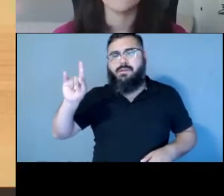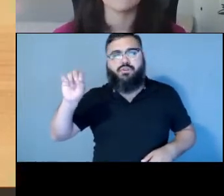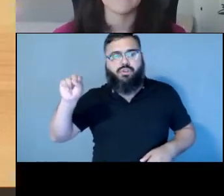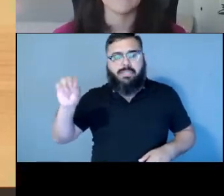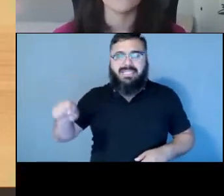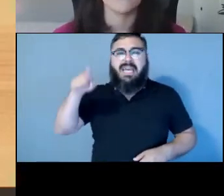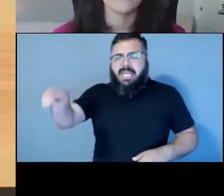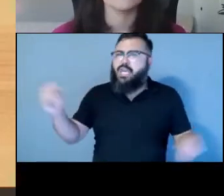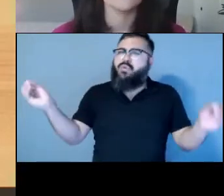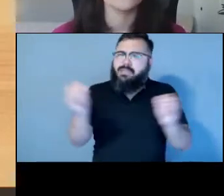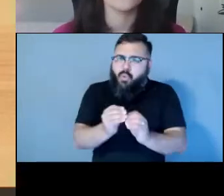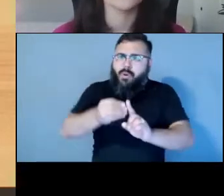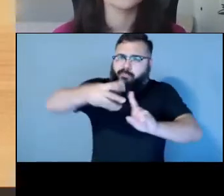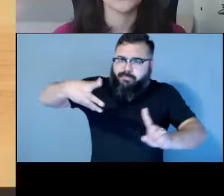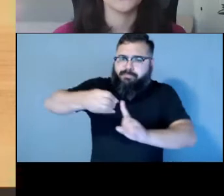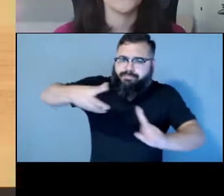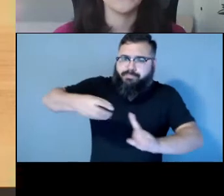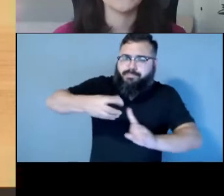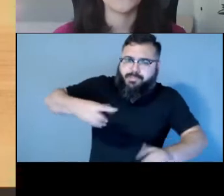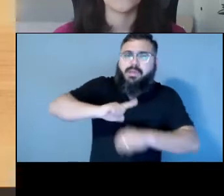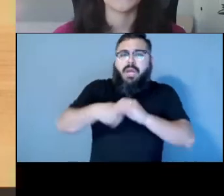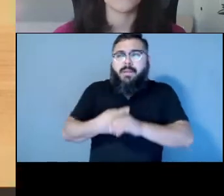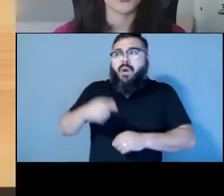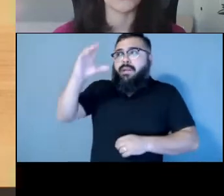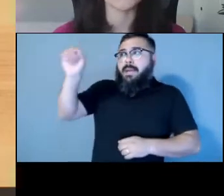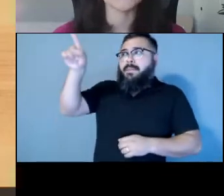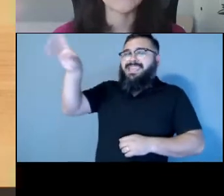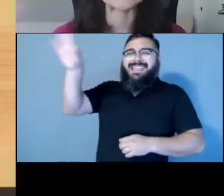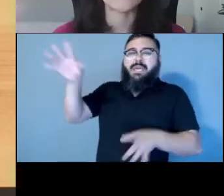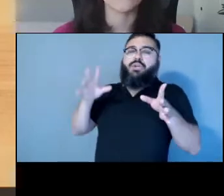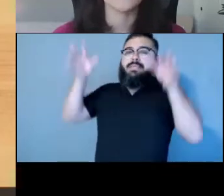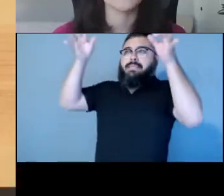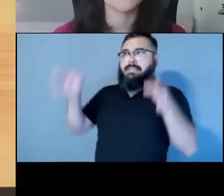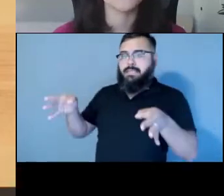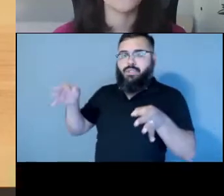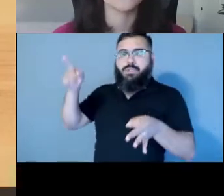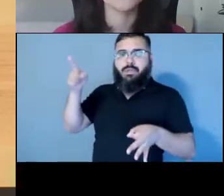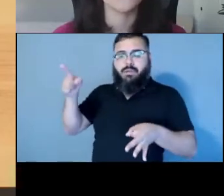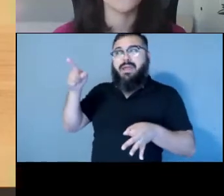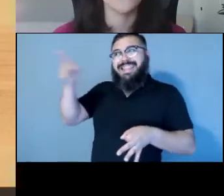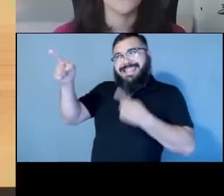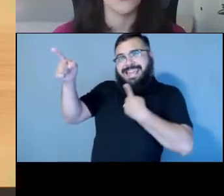about how the employer's judgment, so what the employer says about what the essential functions are